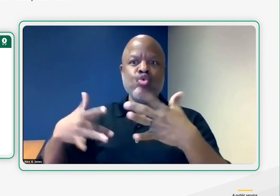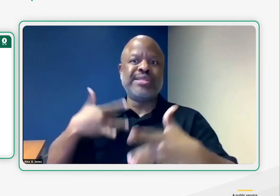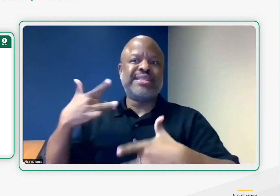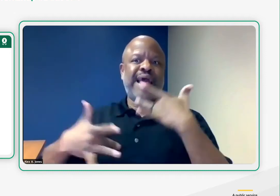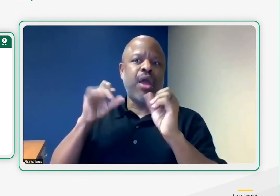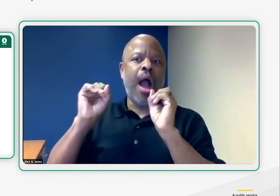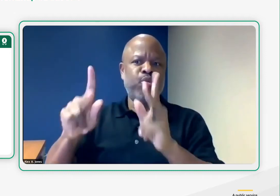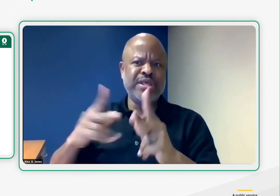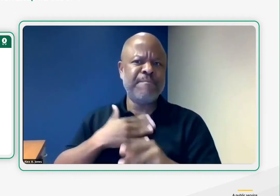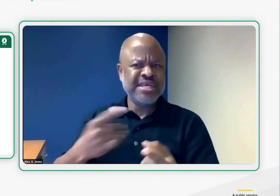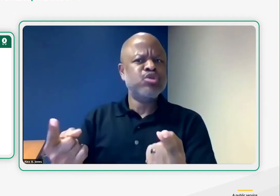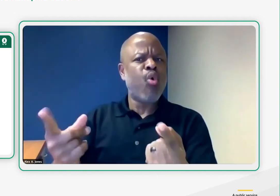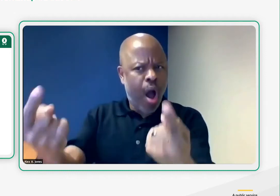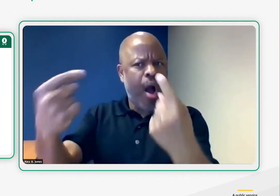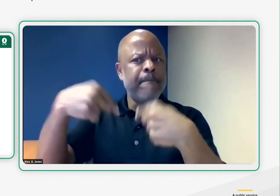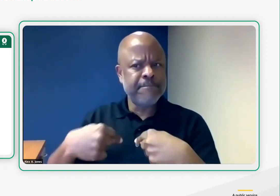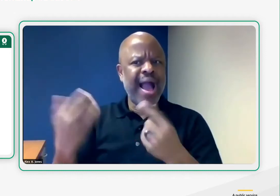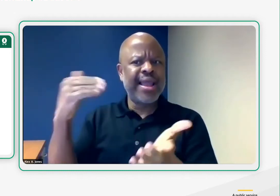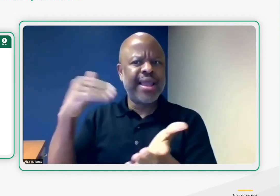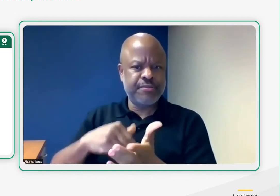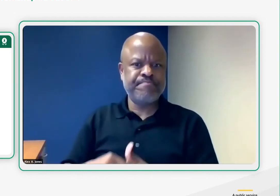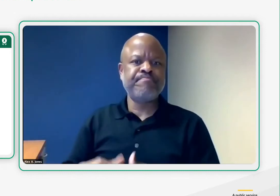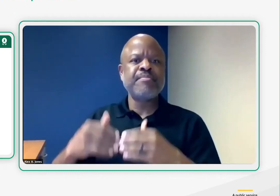It's a really exciting opportunity for you to learn more. So, I invite you all to come.